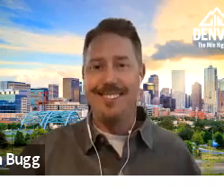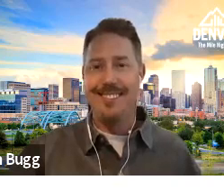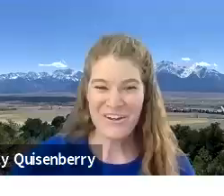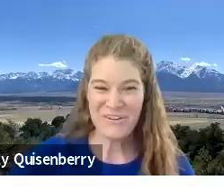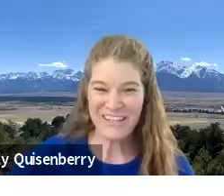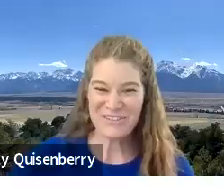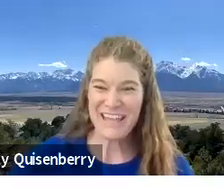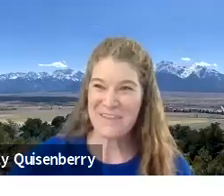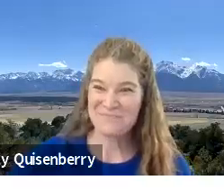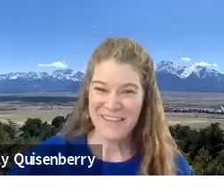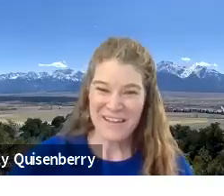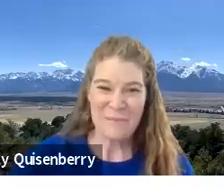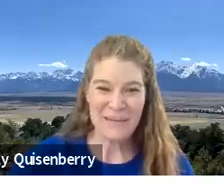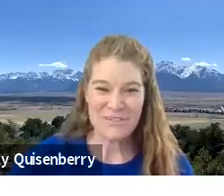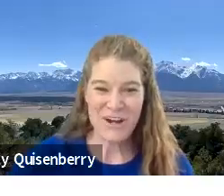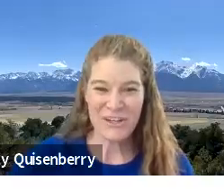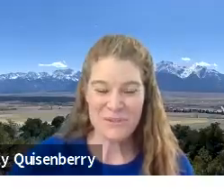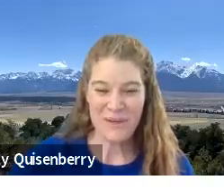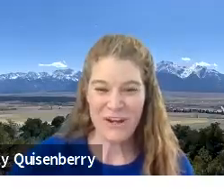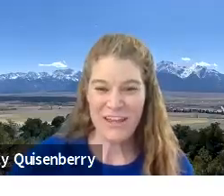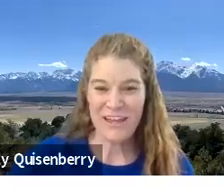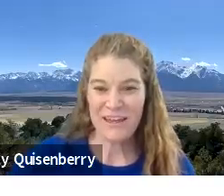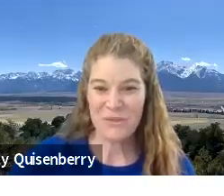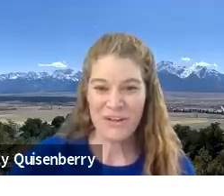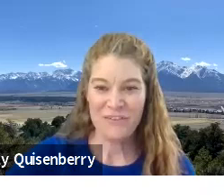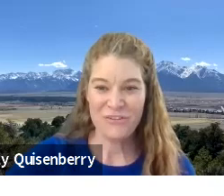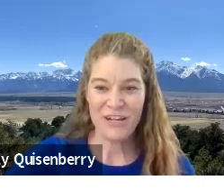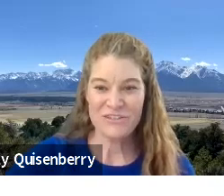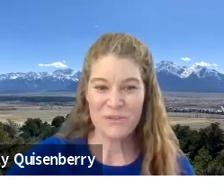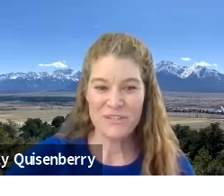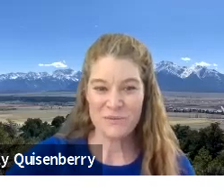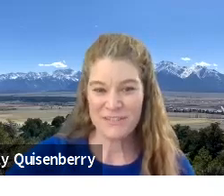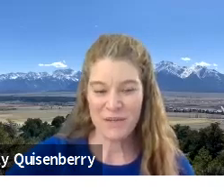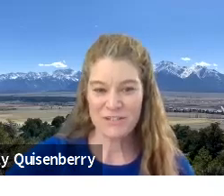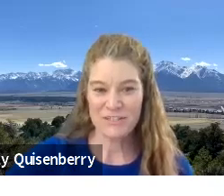Hello thank you Sam my name is Carly Quisenberry and I am the recovery natural resources specialist